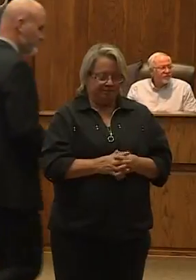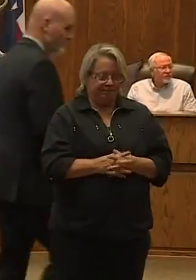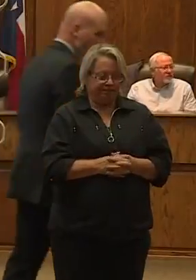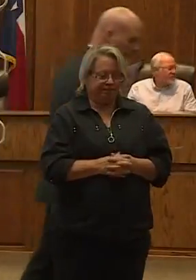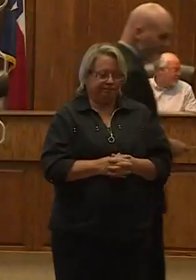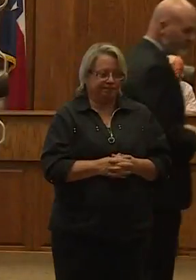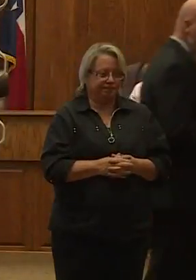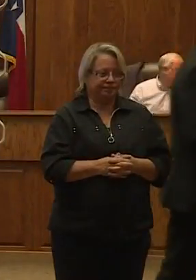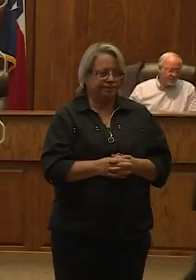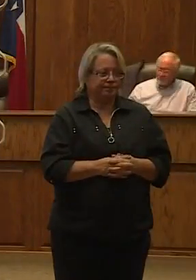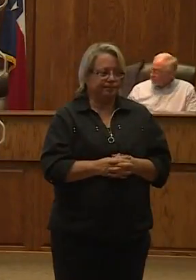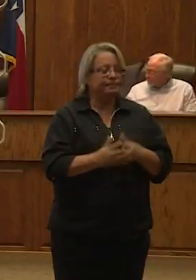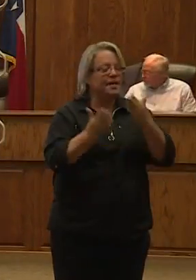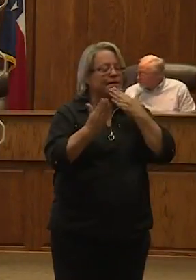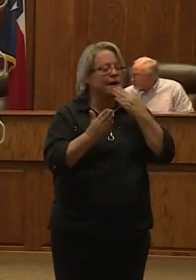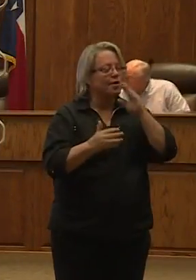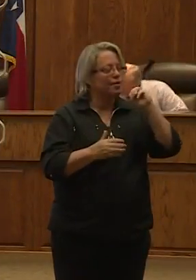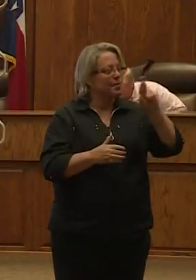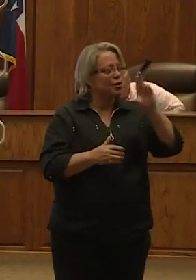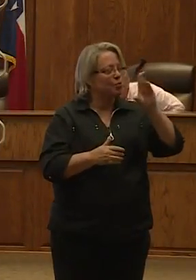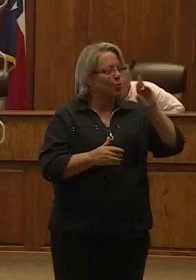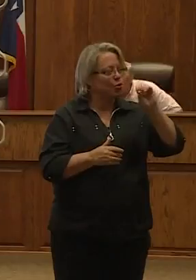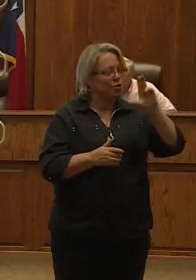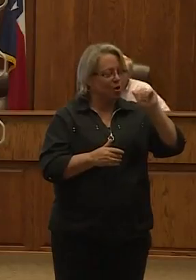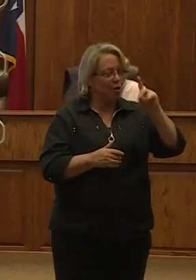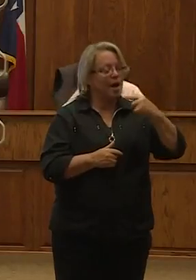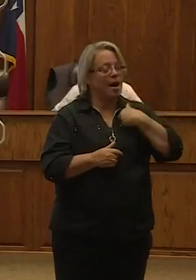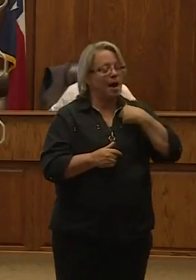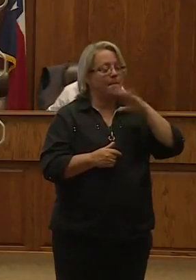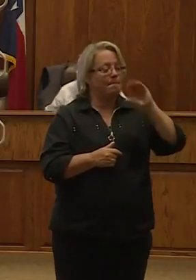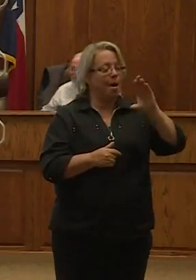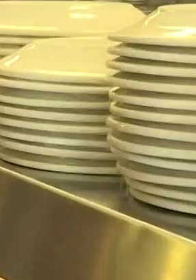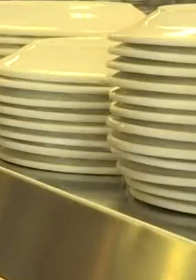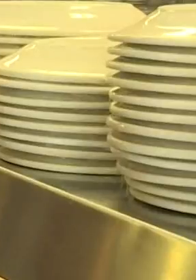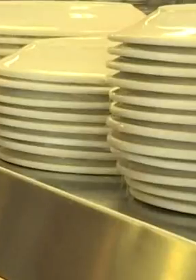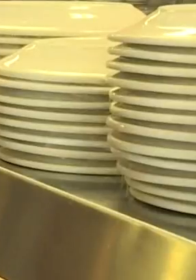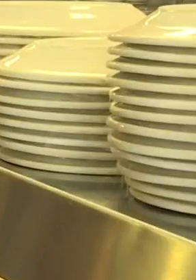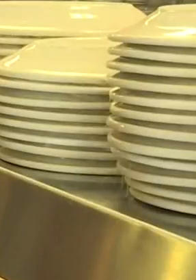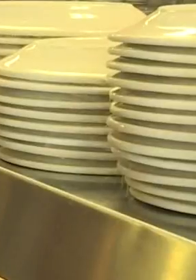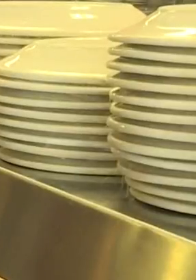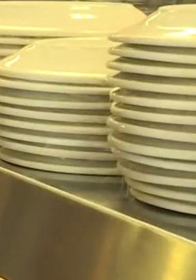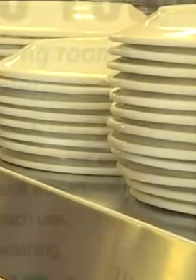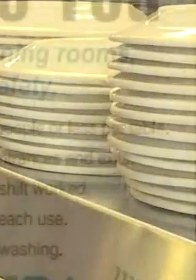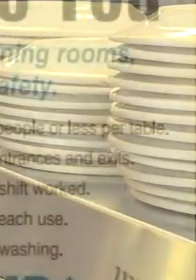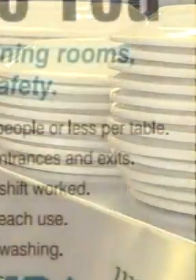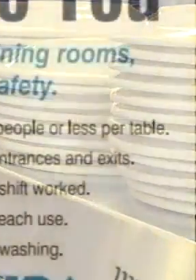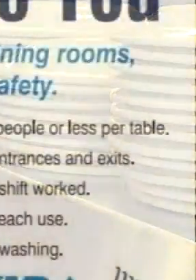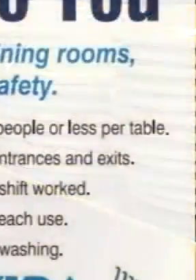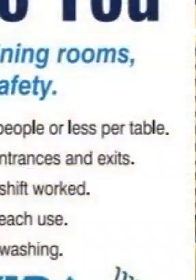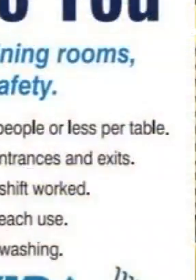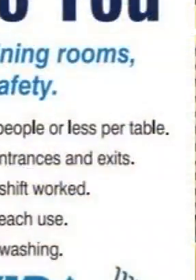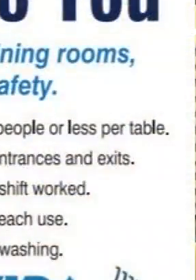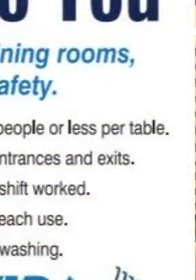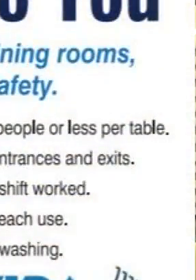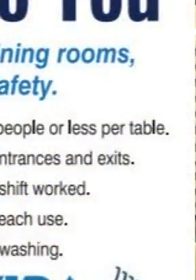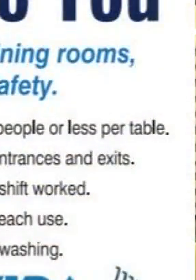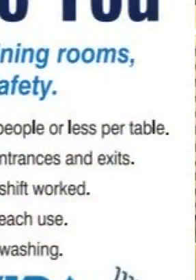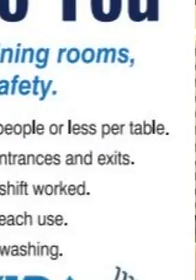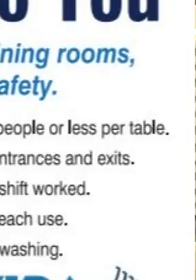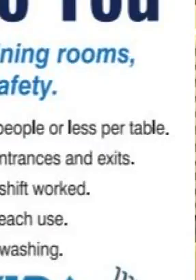OCCUPANCY WOULD BE 80 CUSTOMERS." OCCUPANCY WOULD BE 80 CUSTOMERS." TYLER OCCUPANCY WOULD BE 80 CUSTOMERS." TYLER CITY OCCUPANCY WOULD BE 80 CUSTOMERS." TYLER CITY COUNCIL OCCUPANCY WOULD BE 80 CUSTOMERS." TYLER CITY COUNCIL MEMBER OCCUPANCY WOULD BE 80 CUSTOMERS." TYLER CITY COUNCIL MEMBER AND CUSTOMERS." TYLER CITY COUNCIL MEMBER AND CUSTOMERS." TYLER CITY COUNCIL MEMBER AND PRESIDENT CUSTOMERS." TYLER CITY COUNCIL MEMBER AND PRESIDENT OF CUSTOMERS." TYLER CITY COUNCIL MEMBER AND PRESIDENT OF THE CUSTOMERS." TYLER CITY COUNCIL MEMBER AND PRESIDENT OF THE EAST TYLER CITY COUNCIL MEMBER AND PRESIDENT OF THE EAST TYLER CITY COUNCIL MEMBER AND PRESIDENT OF THE EAST TEXAS TYLER CITY COUNCIL MEMBER AND PRESIDENT OF THE EAST TEXAS RESTAURANT TYLER CITY COUNCIL MEMBER AND PRESIDENT OF THE EAST TEXAS RESTAURANT ASSOCIATION TYLER CITY COUNCIL MEMBER AND PRESIDENT OF THE EAST TEXAS RESTAURANT ASSOCIATION BOB PRESIDENT OF THE EAST TEXAS RESTAURANT ASSOCIATION BOB PRESIDENT OF THE EAST TEXAS RESTAURANT ASSOCIATION BOB WESTBROOK PRESIDENT OF THE EAST TEXAS RESTAURANT ASSOCIATION BOB WESTBROOK SAYS PRESIDENT OF THE EAST TEXAS RESTAURANT ASSOCIATION BOB WESTBROOK SAYS MEMBER TEXAS RESTAURANT ASSOCIATION BOB WESTBROOK SAYS MEMBER TEXAS RESTAURANT ASSOCIATION BOB WESTBROOK SAYS MEMBER RESTAURANTS TEXAS RESTAURANT ASSOCIATION BOB WESTBROOK SAYS MEMBER RESTAURANTS WILL TEXAS RESTAURANT ASSOCIATION BOB WESTBROOK SAYS MEMBER RESTAURANTS WILL DISPLAY TEXAS RESTAURANT ASSOCIATION BOB WESTBROOK SAYS MEMBER RESTAURANTS WILL DISPLAY A WESTBROOK SAYS MEMBER RESTAURANTS WILL DISPLAY A WESTBROOK SAYS MEMBER RESTAURANTS WILL DISPLAY A STICKER WESTBROOK SAYS MEMBER RESTAURANTS WILL DISPLAY A STICKER OUTLI+@NING WESTBROOK SAYS MEMBER RESTAURANTS WILL DISPLAY A STICKER OUTLI+@NING A WESTBROOK SAYS MEMBER RESTAURANTS WILL DISPLAY A STICKER OUTLI+@NING A PROMISE WESTBROOK SAYS MEMBER RESTAURANTS WILL DISPLAY A STICKER OUTLI+@NING A PROMISE TO RESTAURANTS WILL DISPLAY A STICKER OUTLI+@NING A PROMISE TO